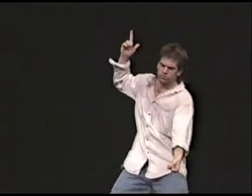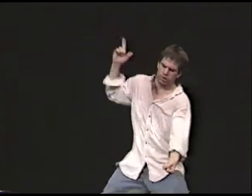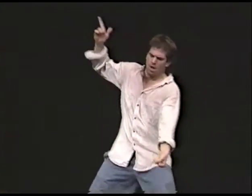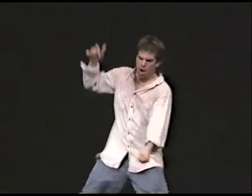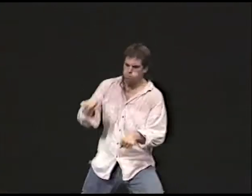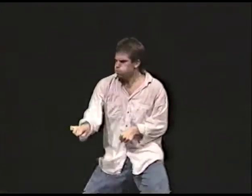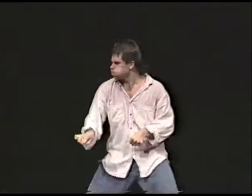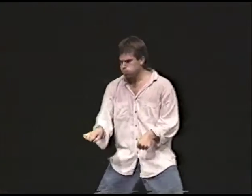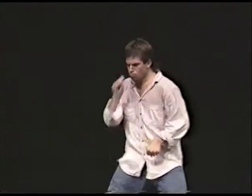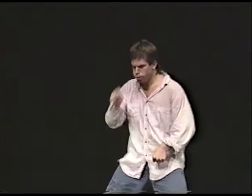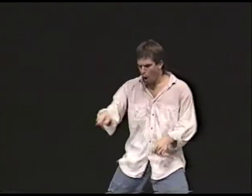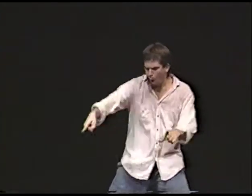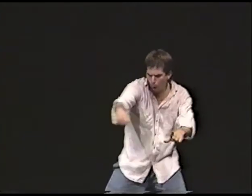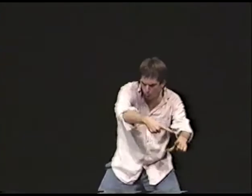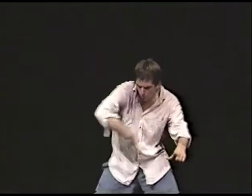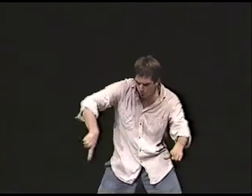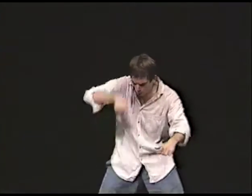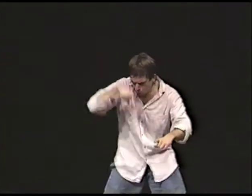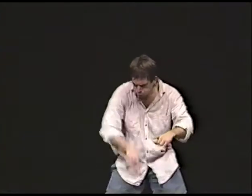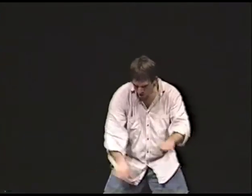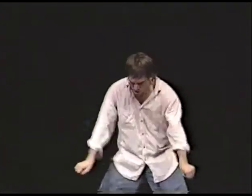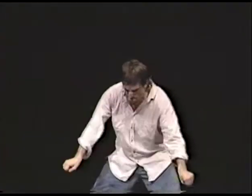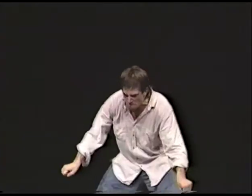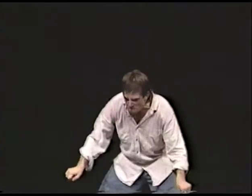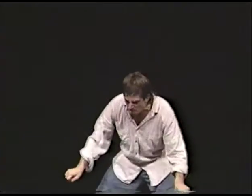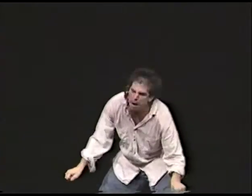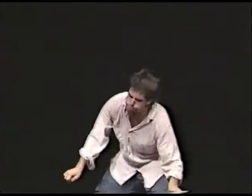Experienced grunt , Charlie searching for a hole.